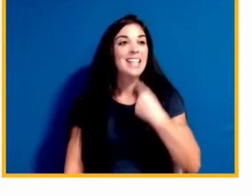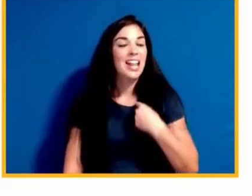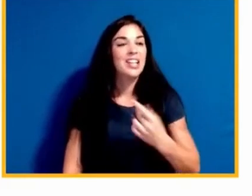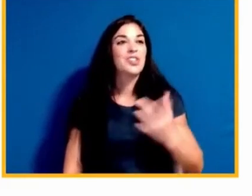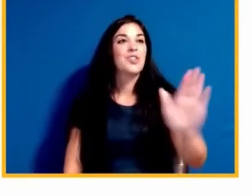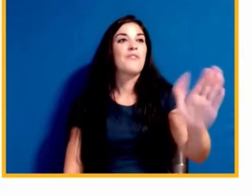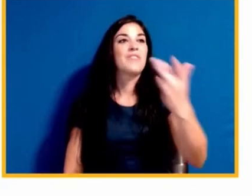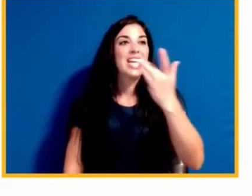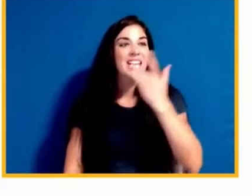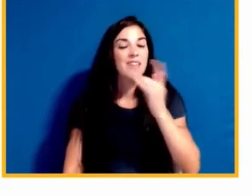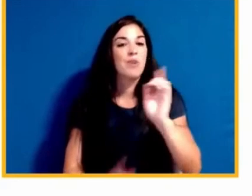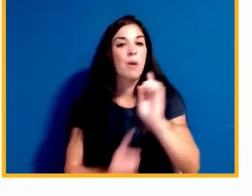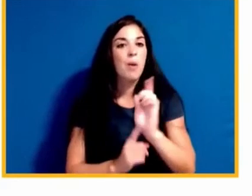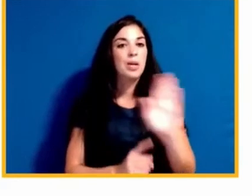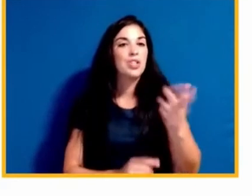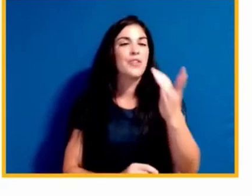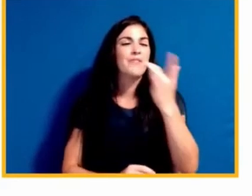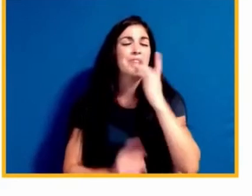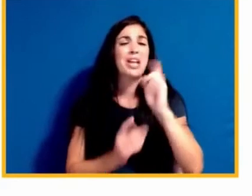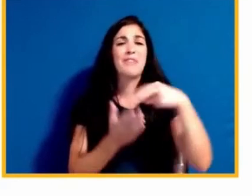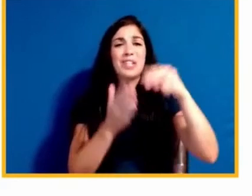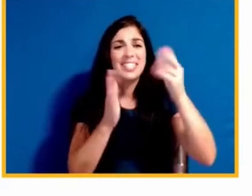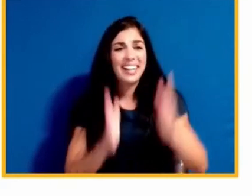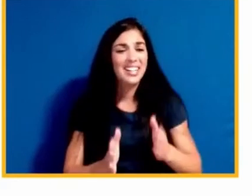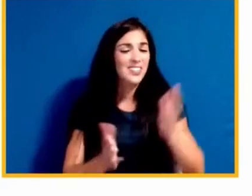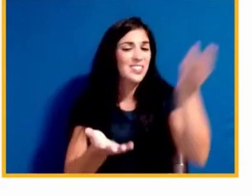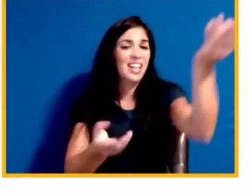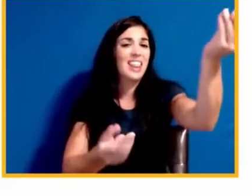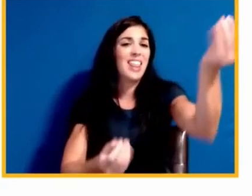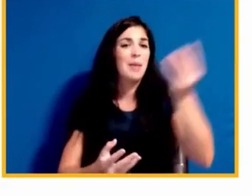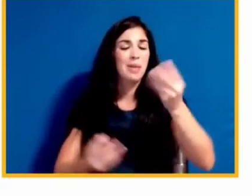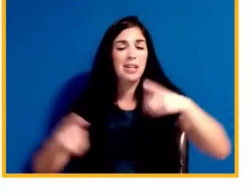favorite dancers were, I want to see all of you, just letting all